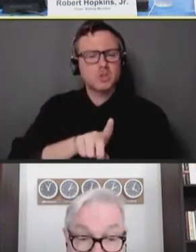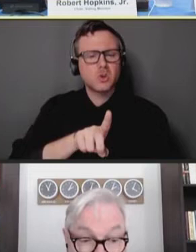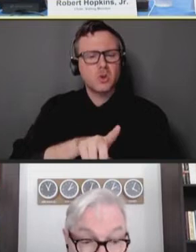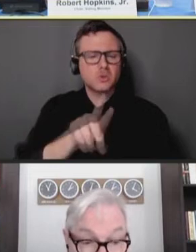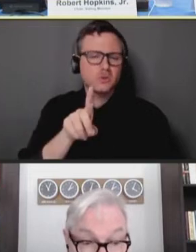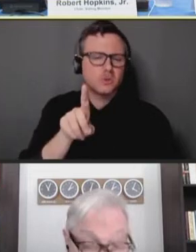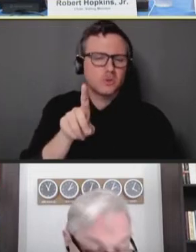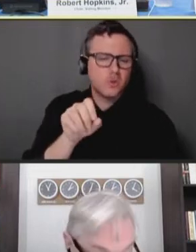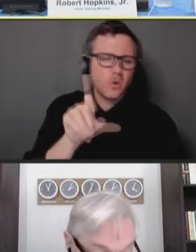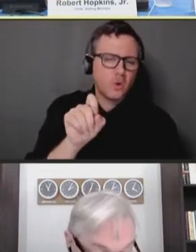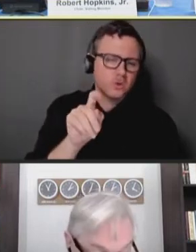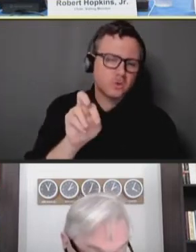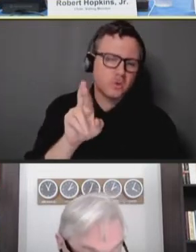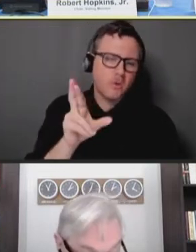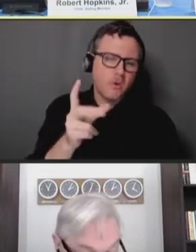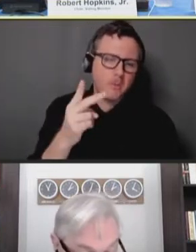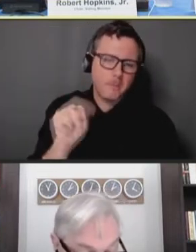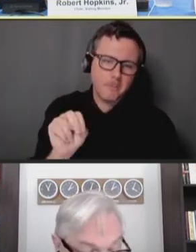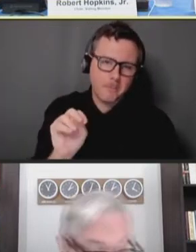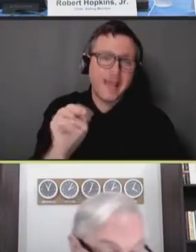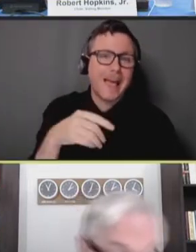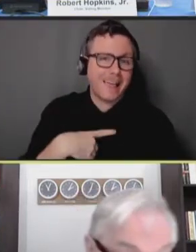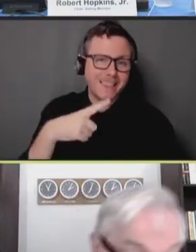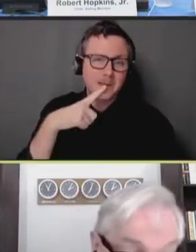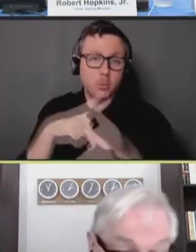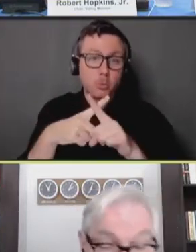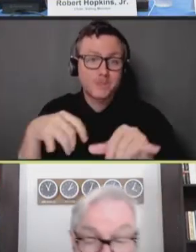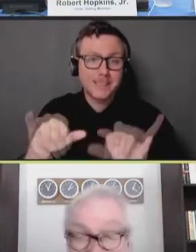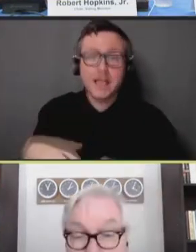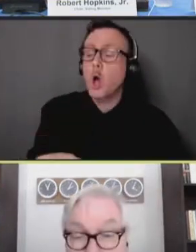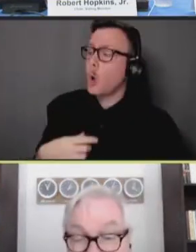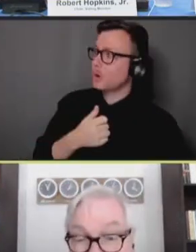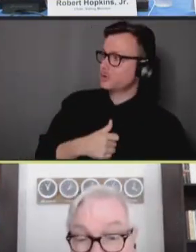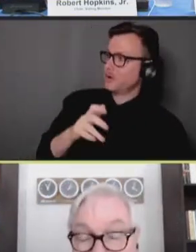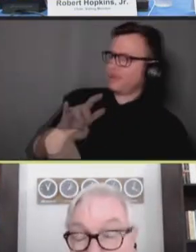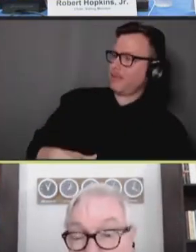Michael Osterholm: Oh, sorry about that. I unmute the site.